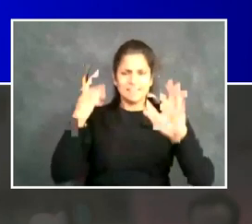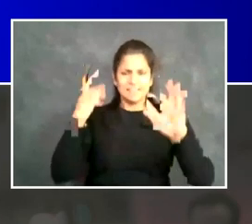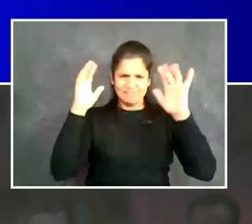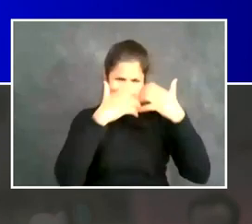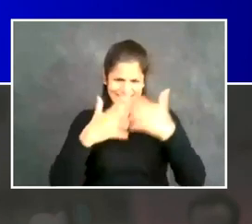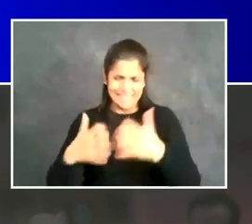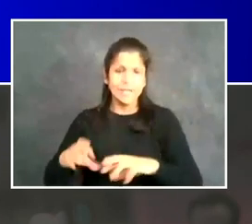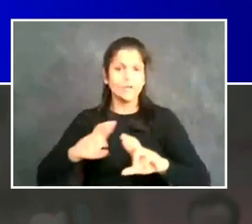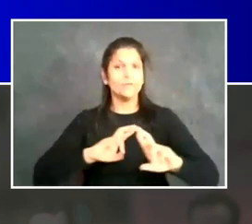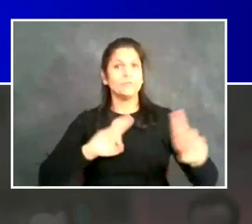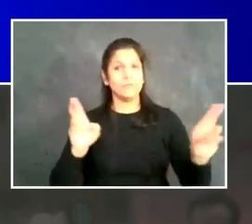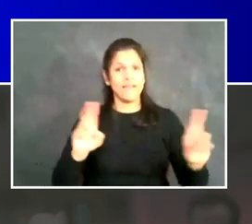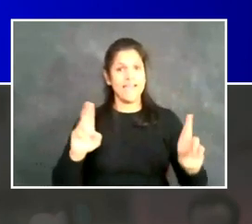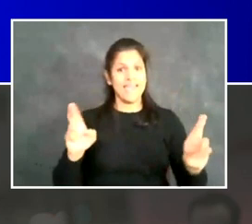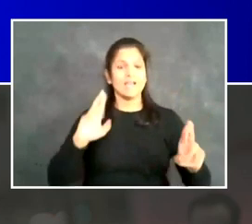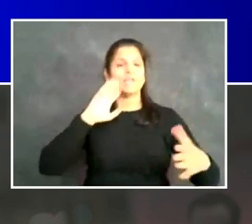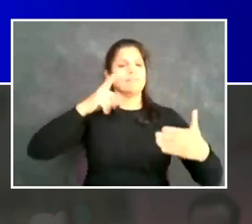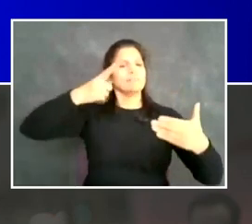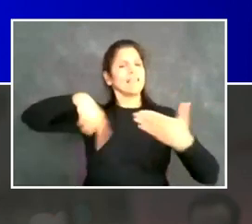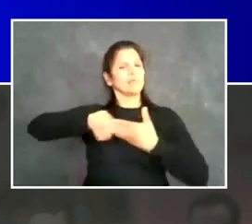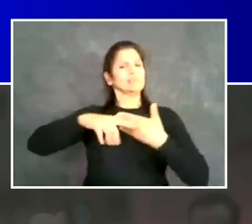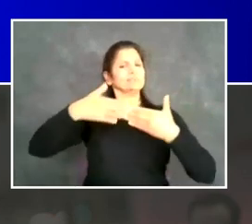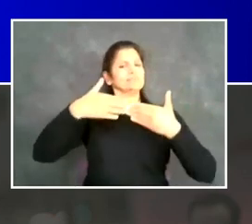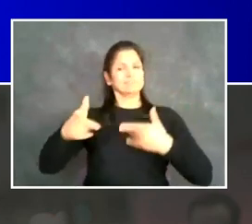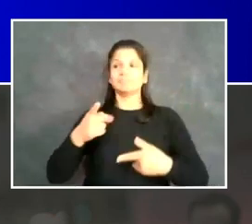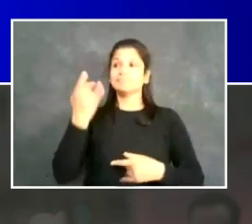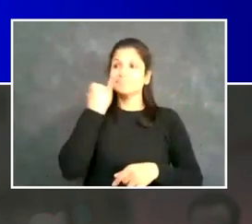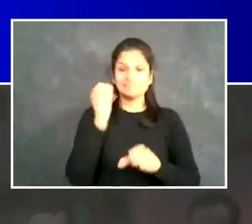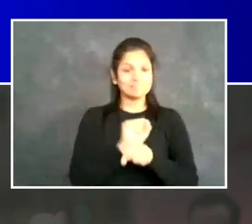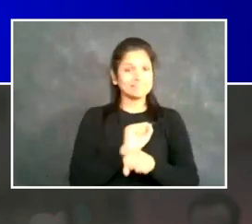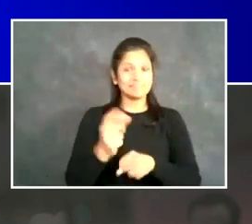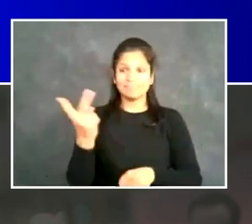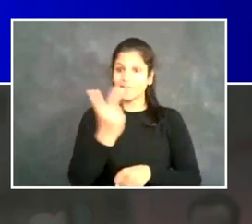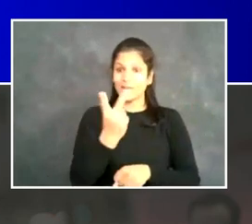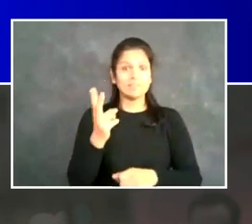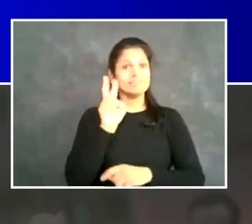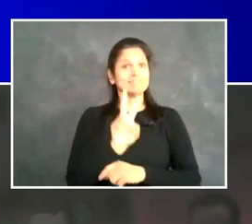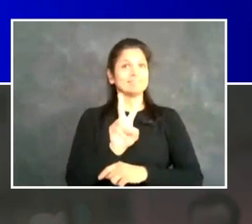OUT? HOW DO WE GET BACK IN THE MARRIAGE BUSINESS AND HELP